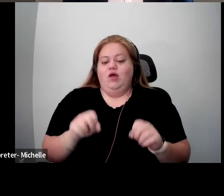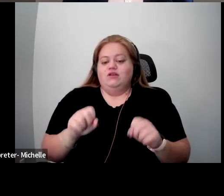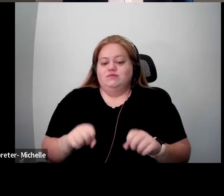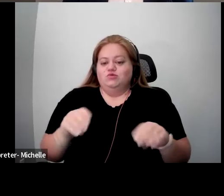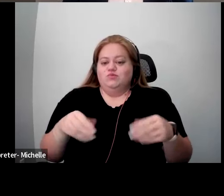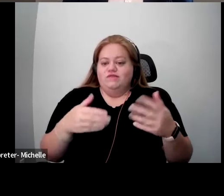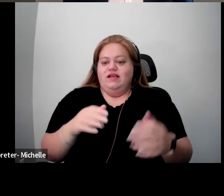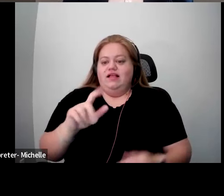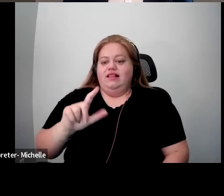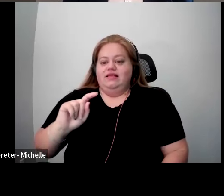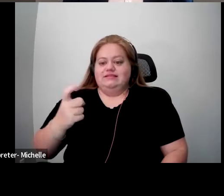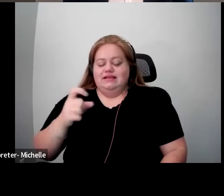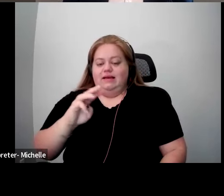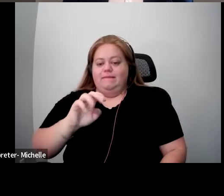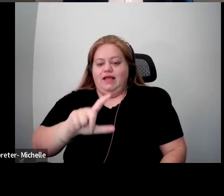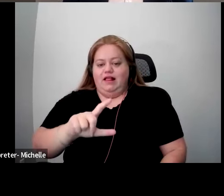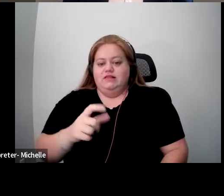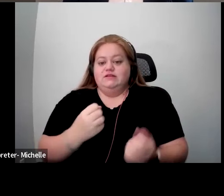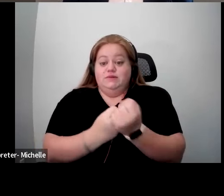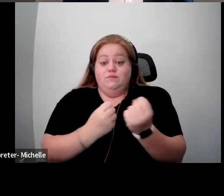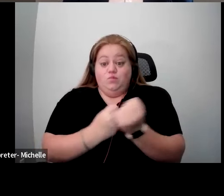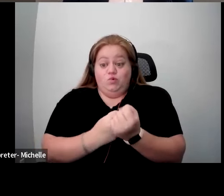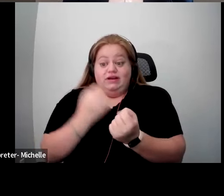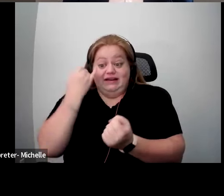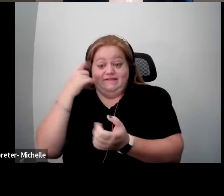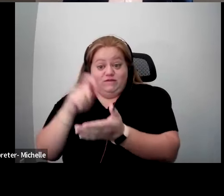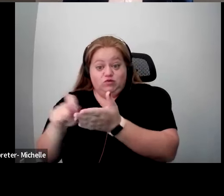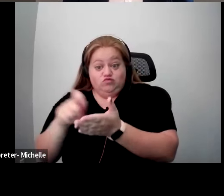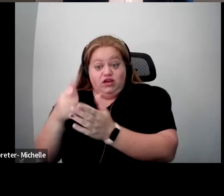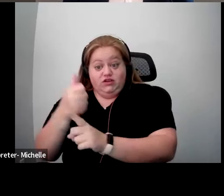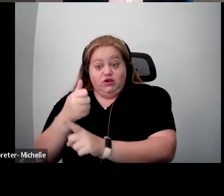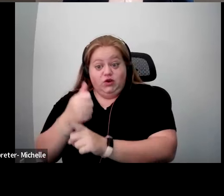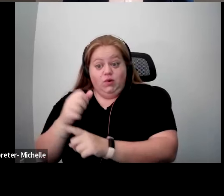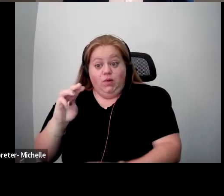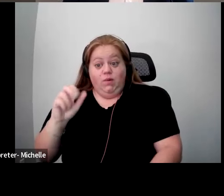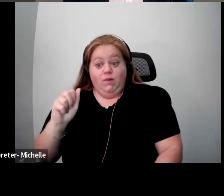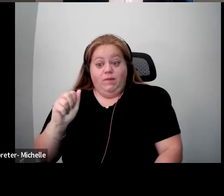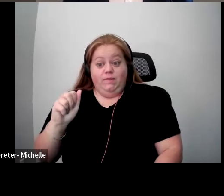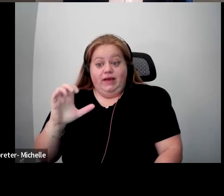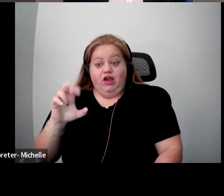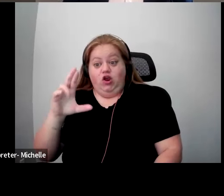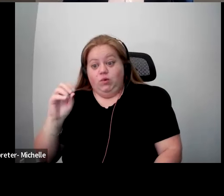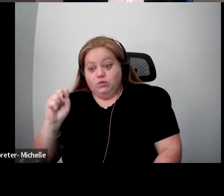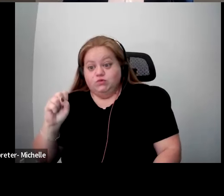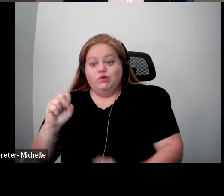LaTeXML support if you write your own macros or your own extensions.